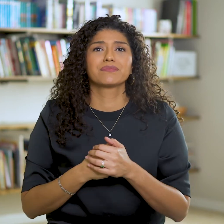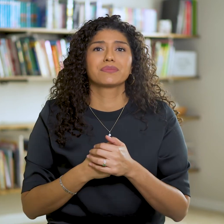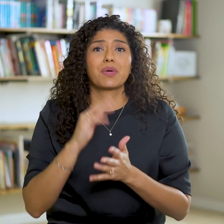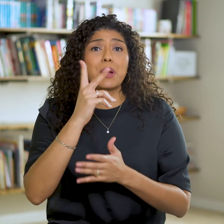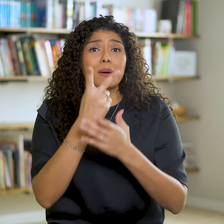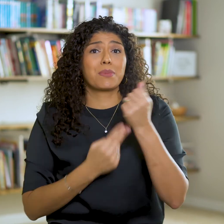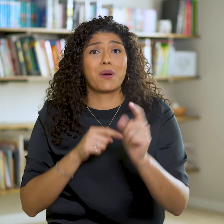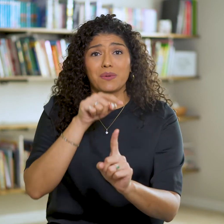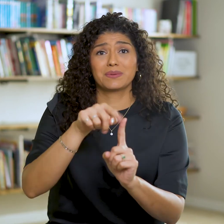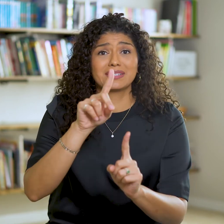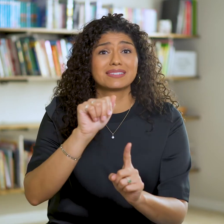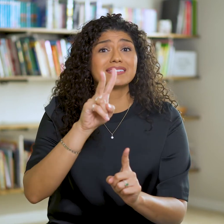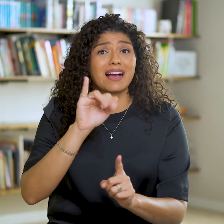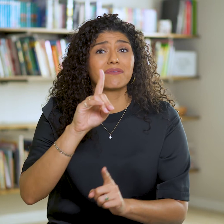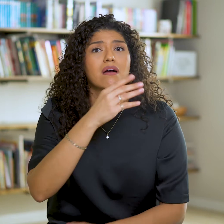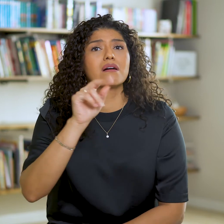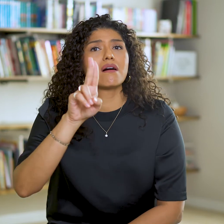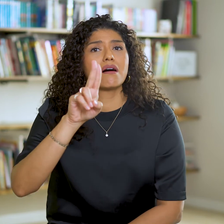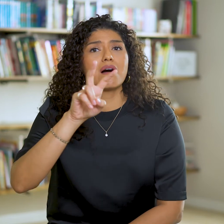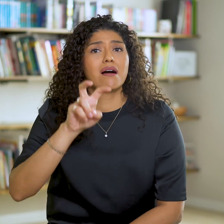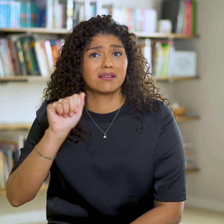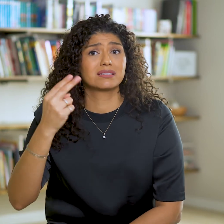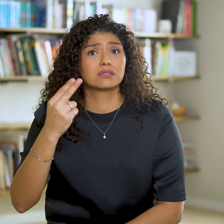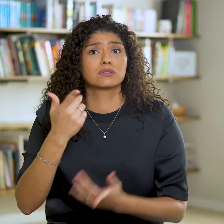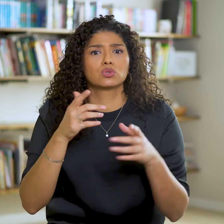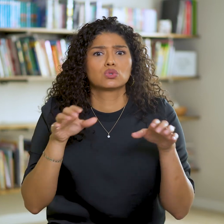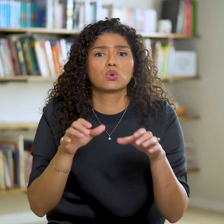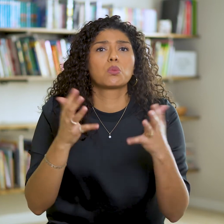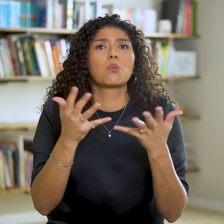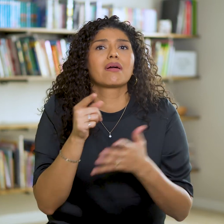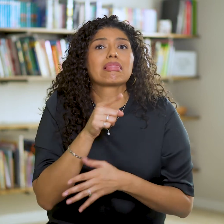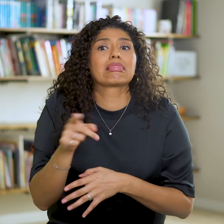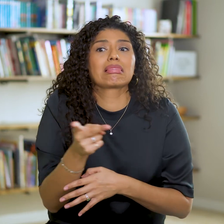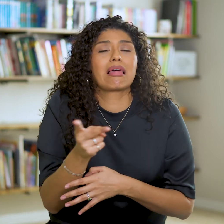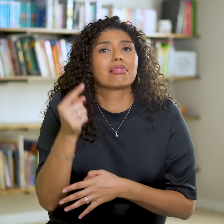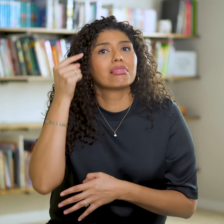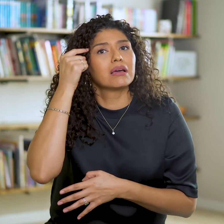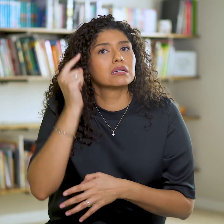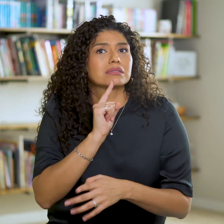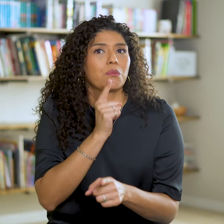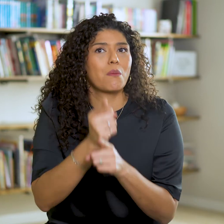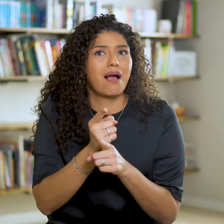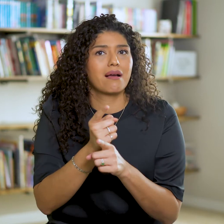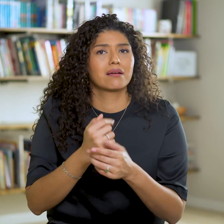Both David and Uzzah do what is right in their own eyes—